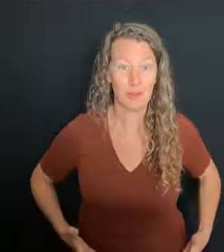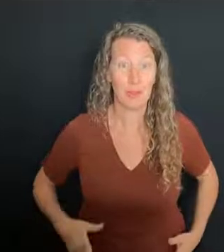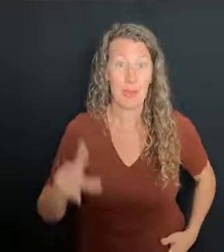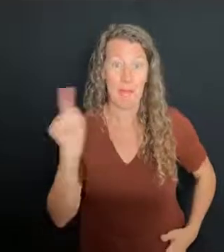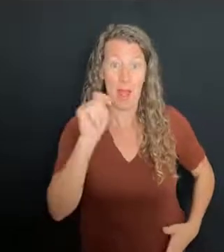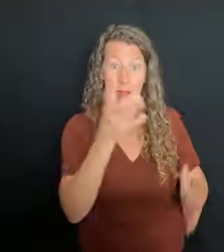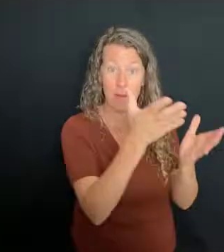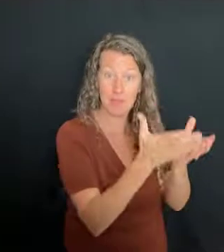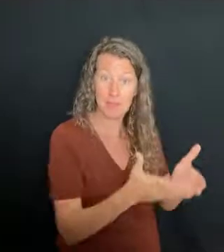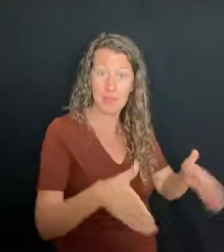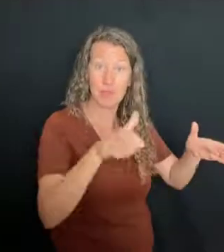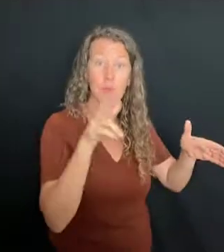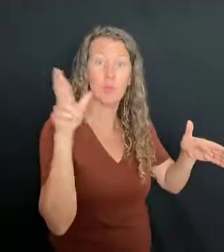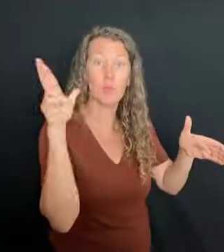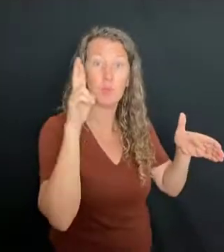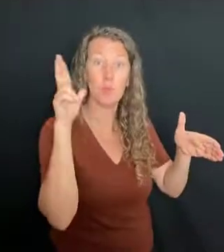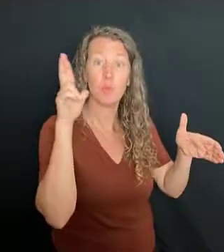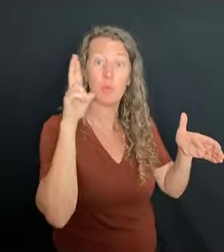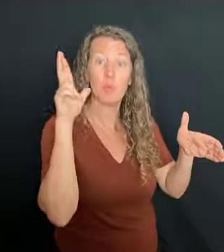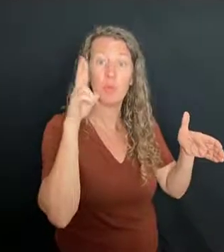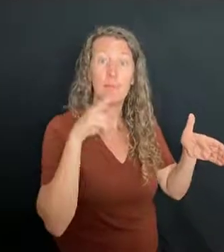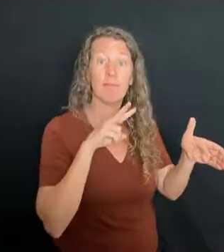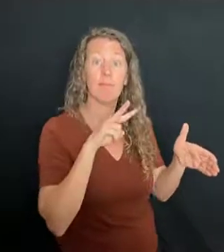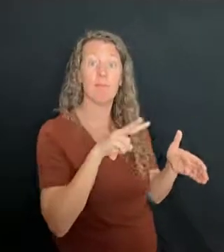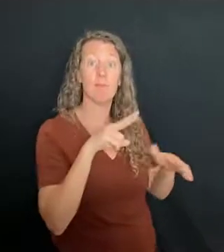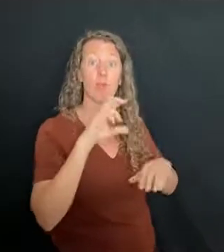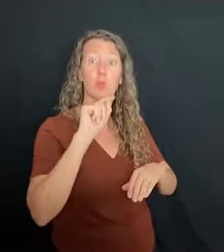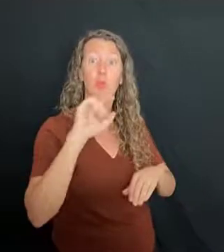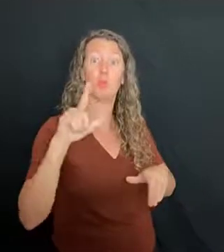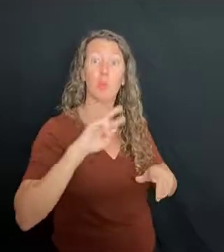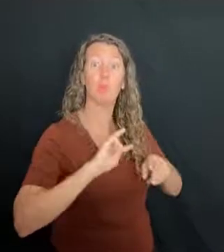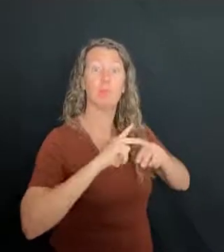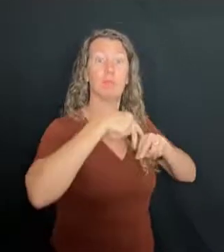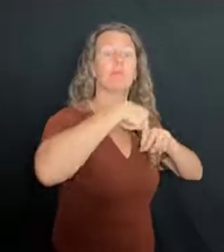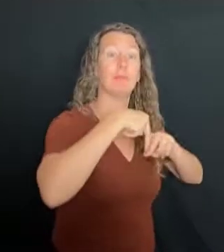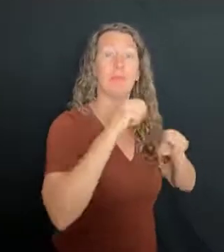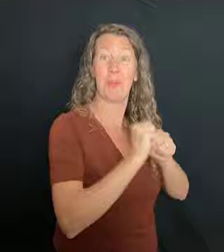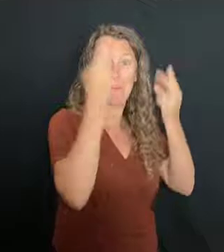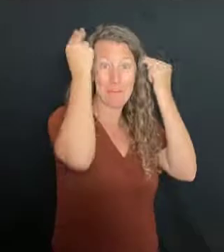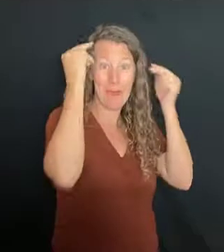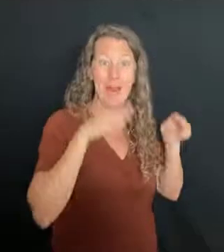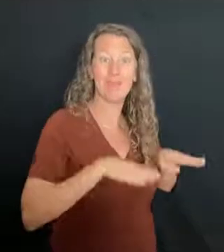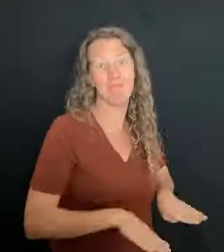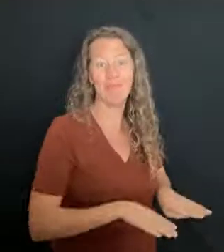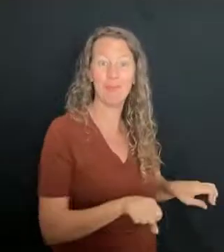Rosalee stands on a pink stool in her bunny slippers. She brushes her teeth with her left hand